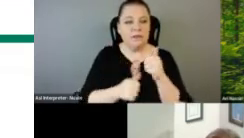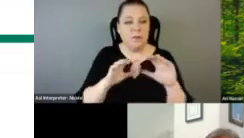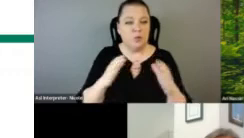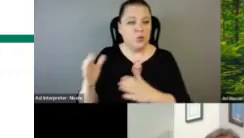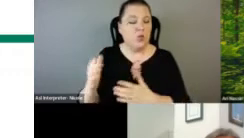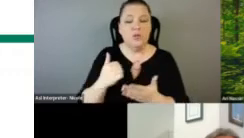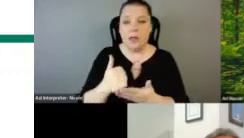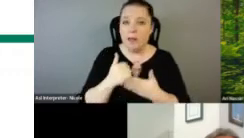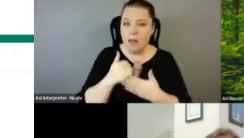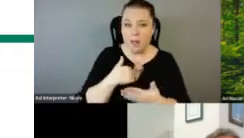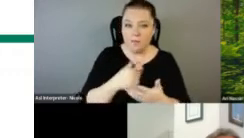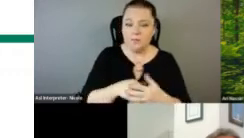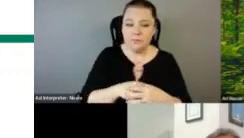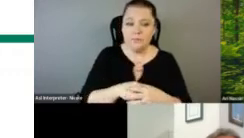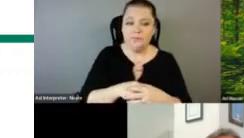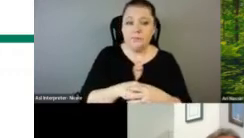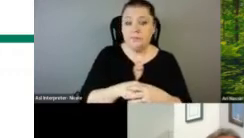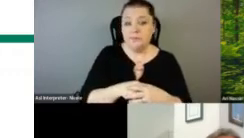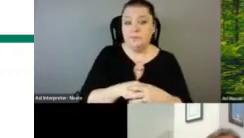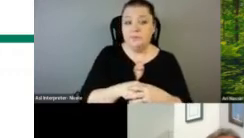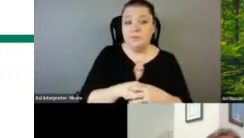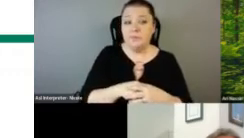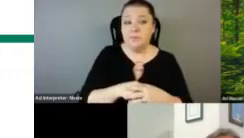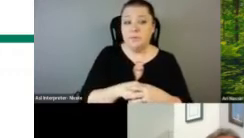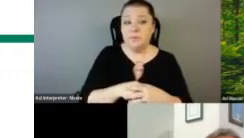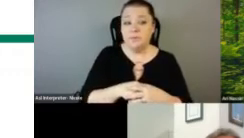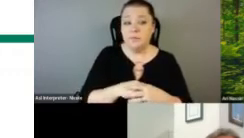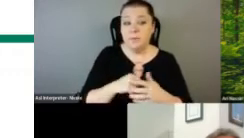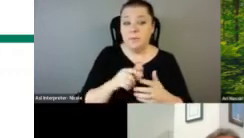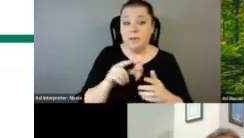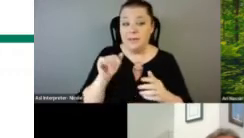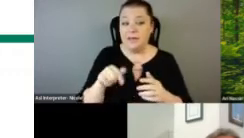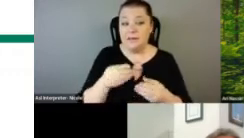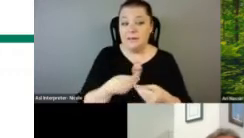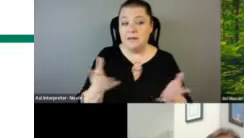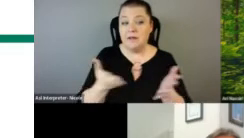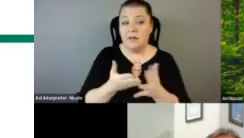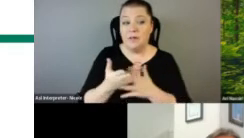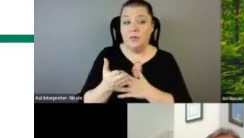questions. But since they are distributed and collected through the CMHC, we are aware that they tend to skew pretty